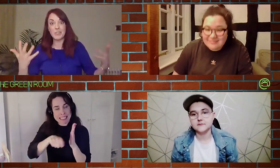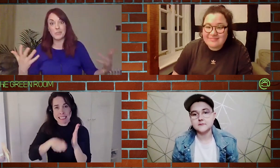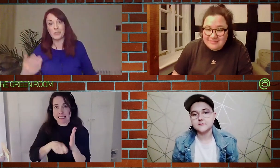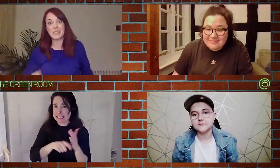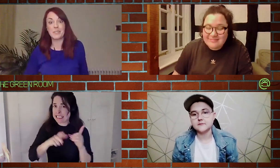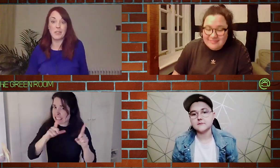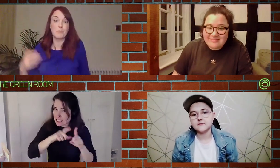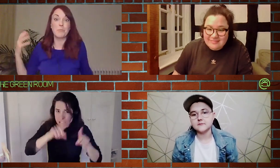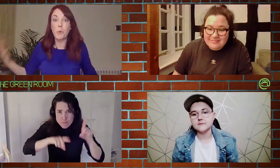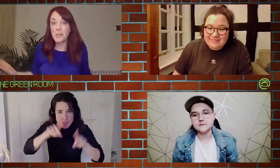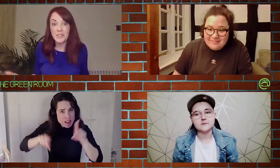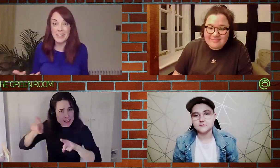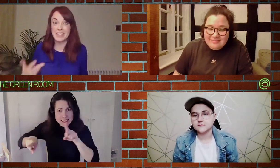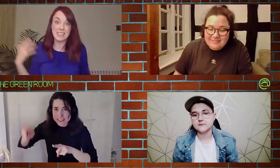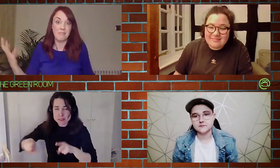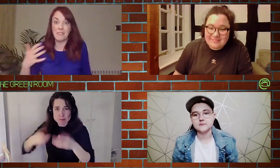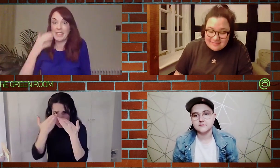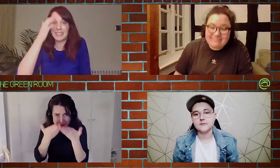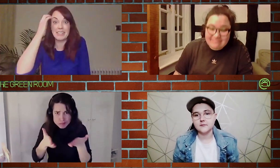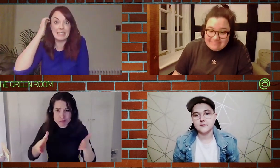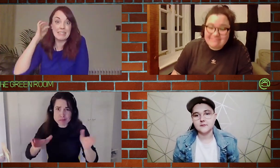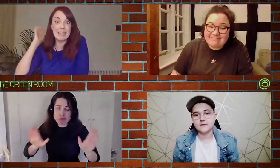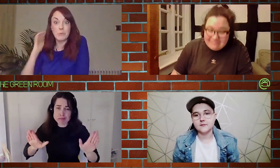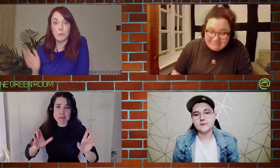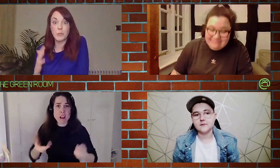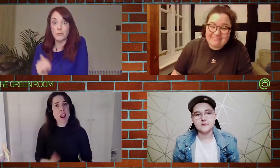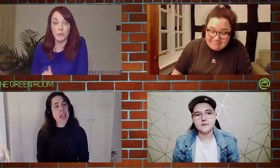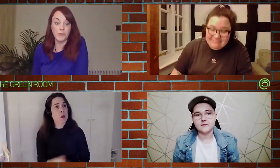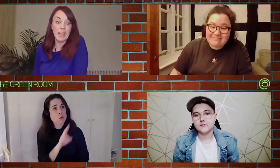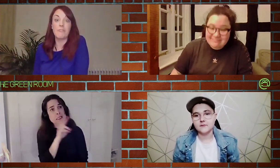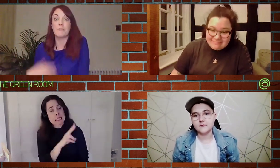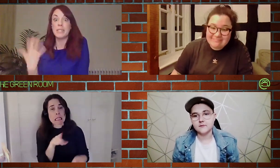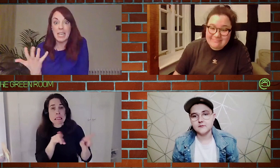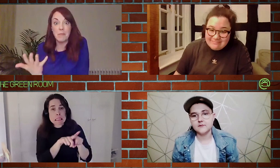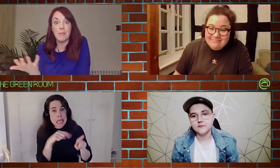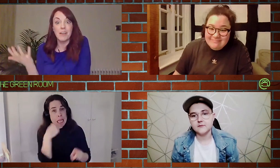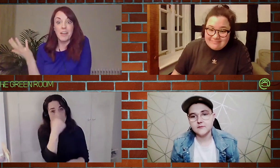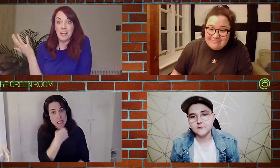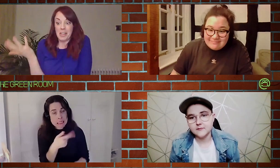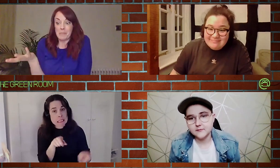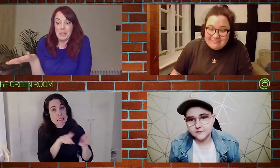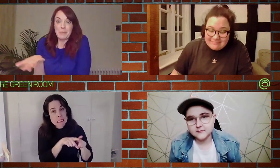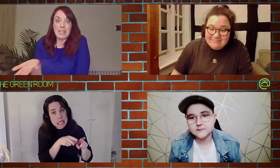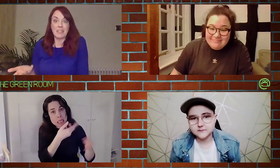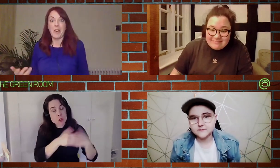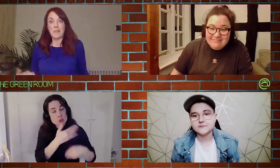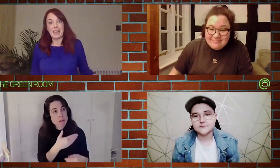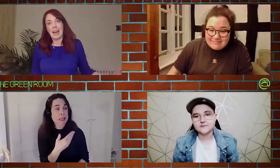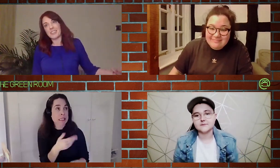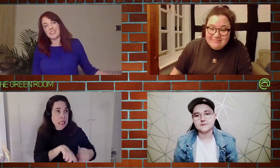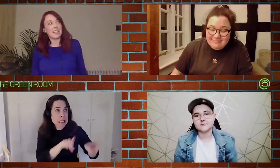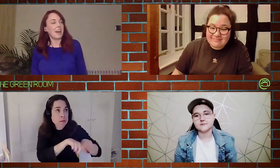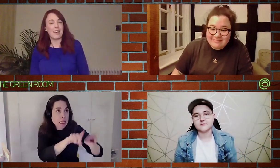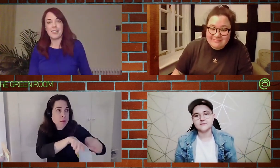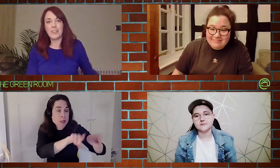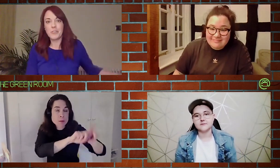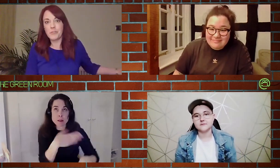stories because we're bored of seeing the same faces and same stories over and over again from the same perspective. I mean, actually.